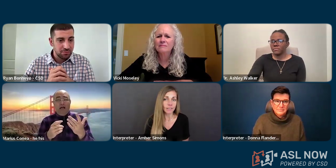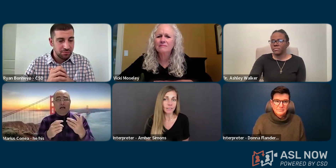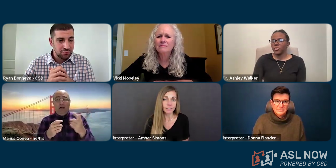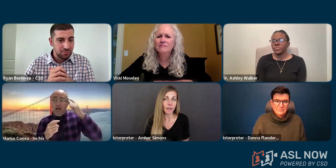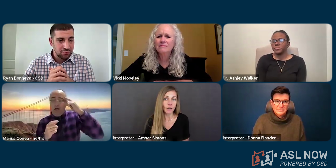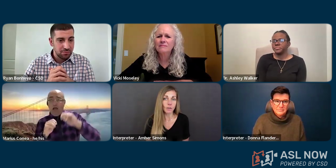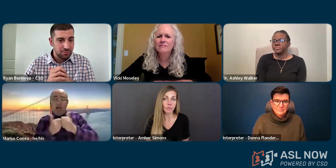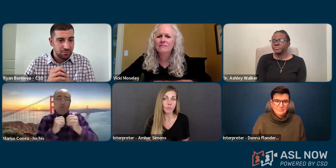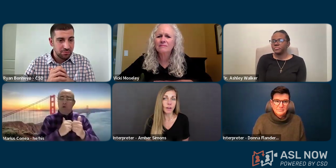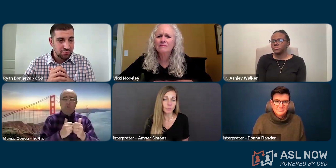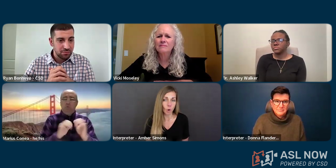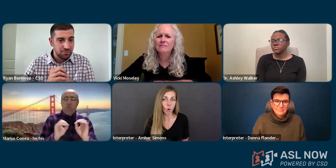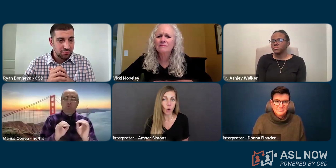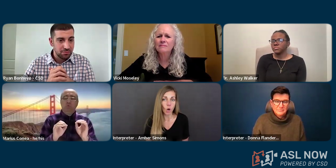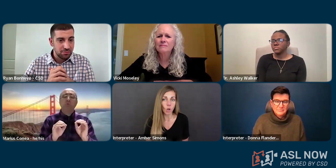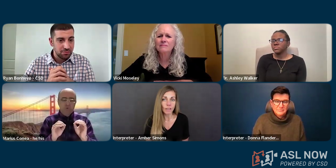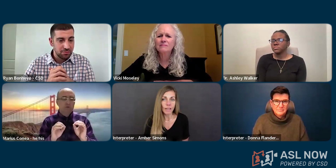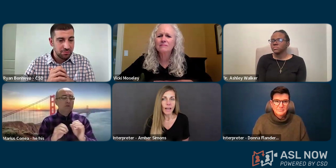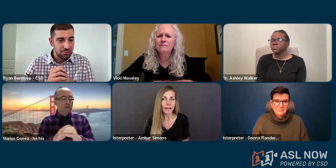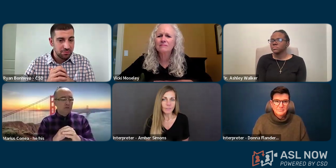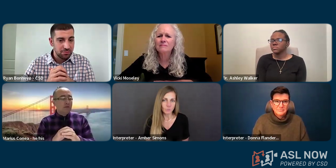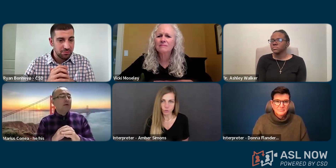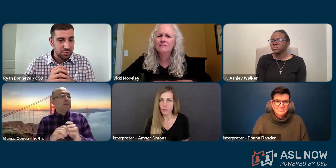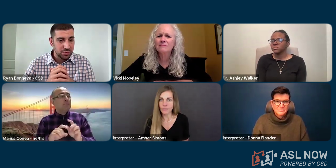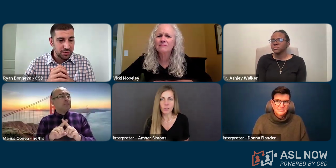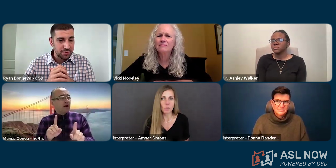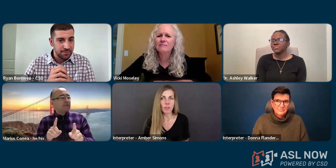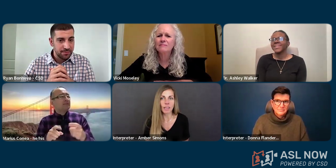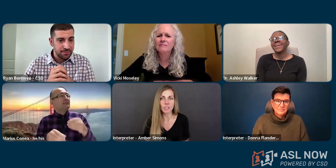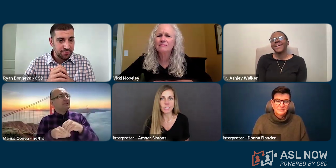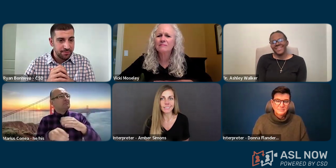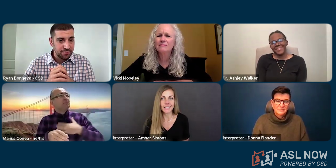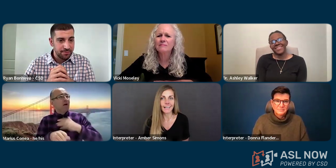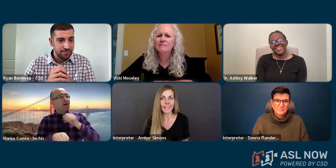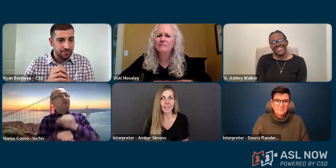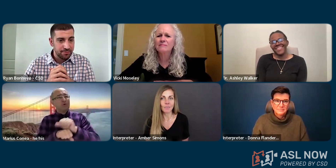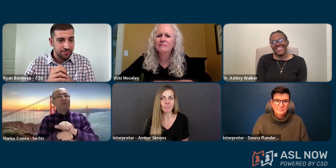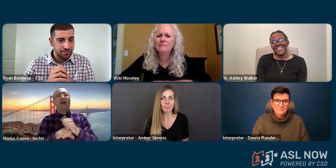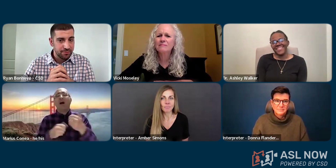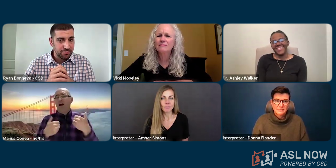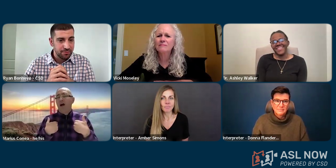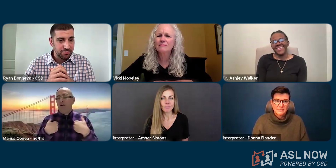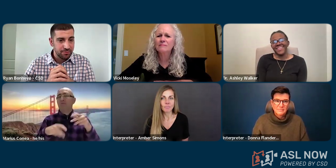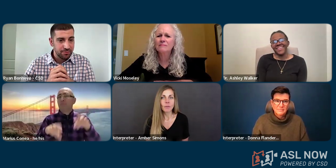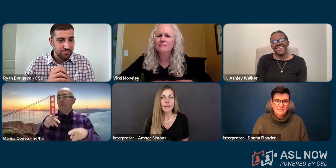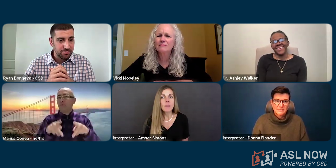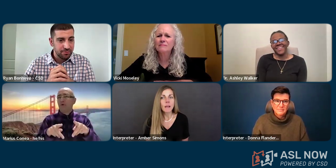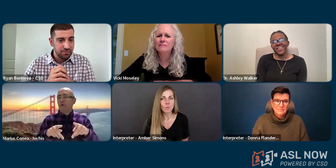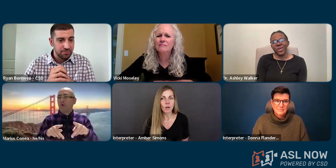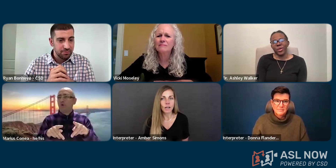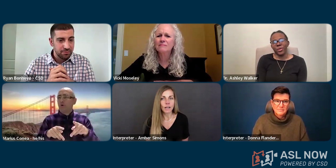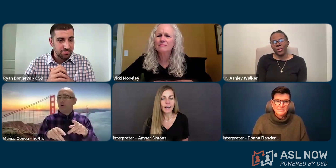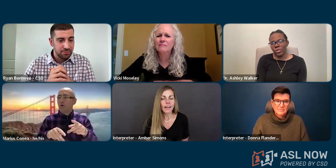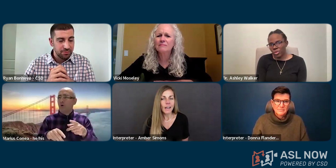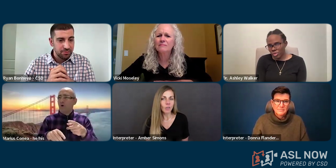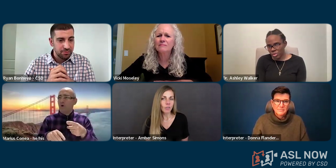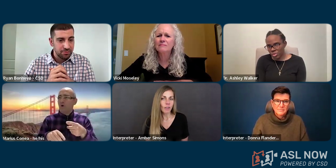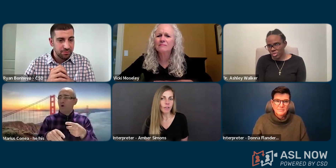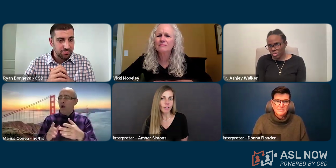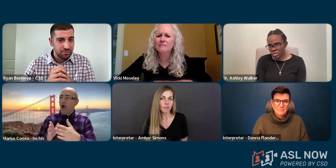instead of a phone call, direct communication. But in my work I also have